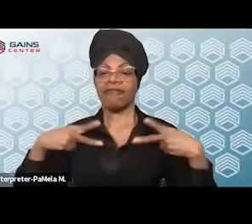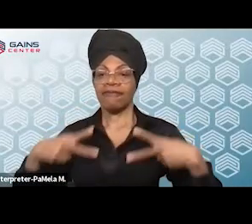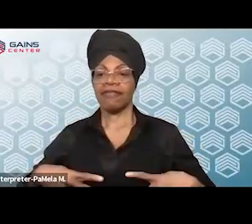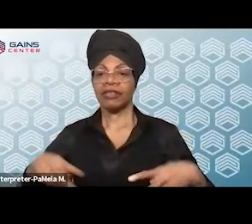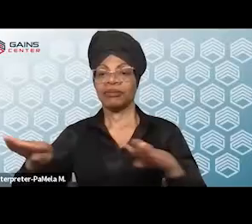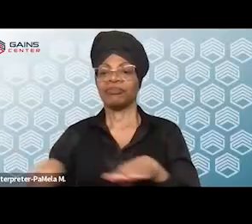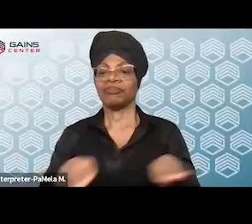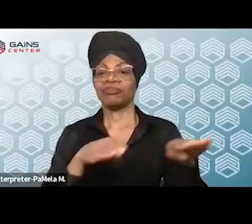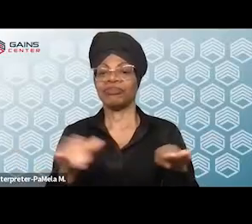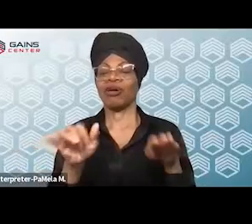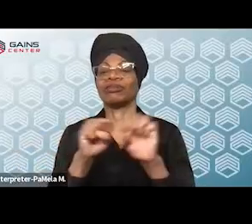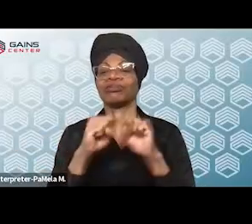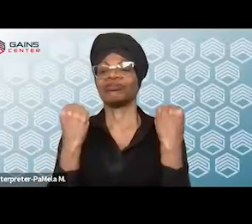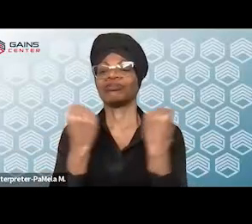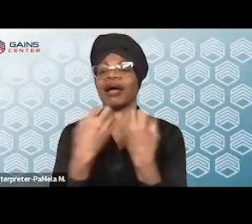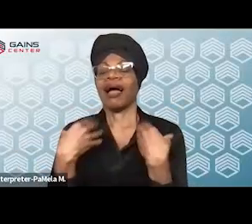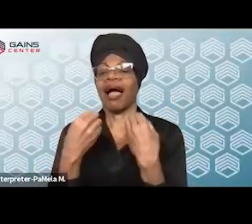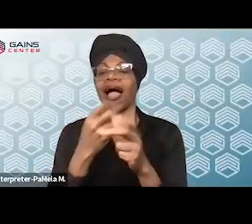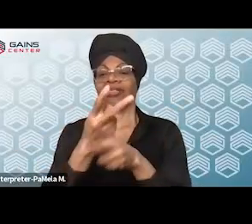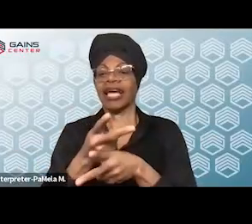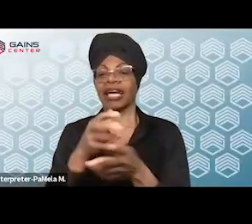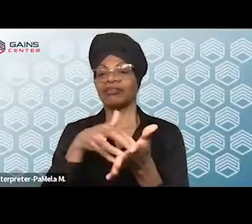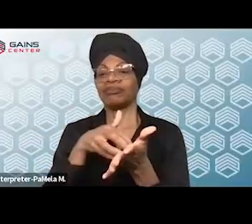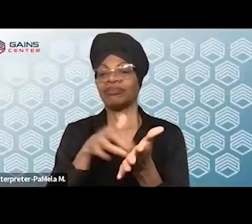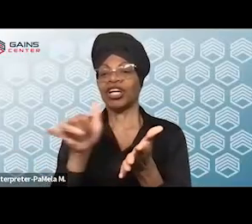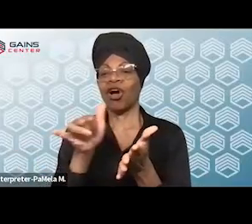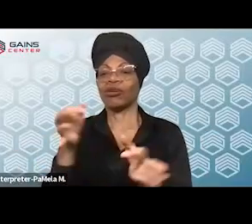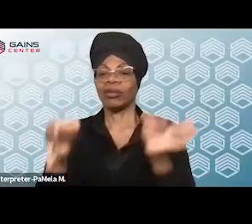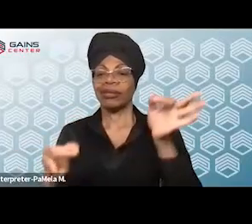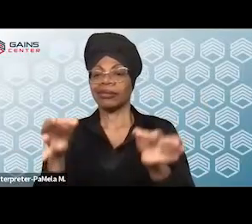and social healthcare for the vulnerable and justice-involved populations.